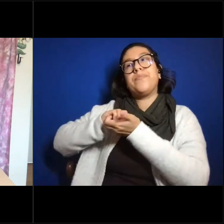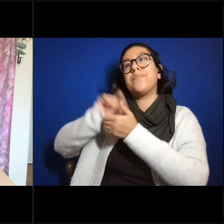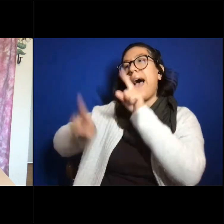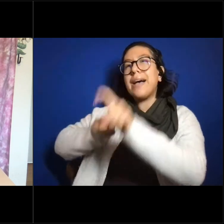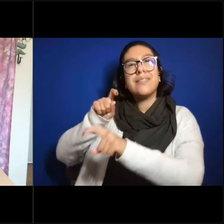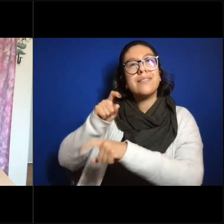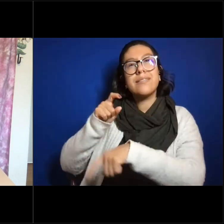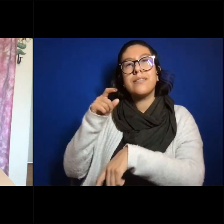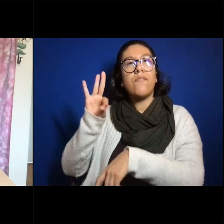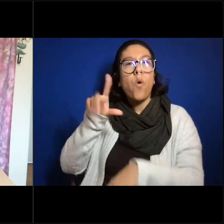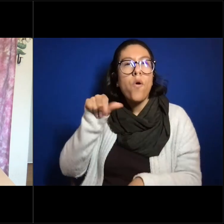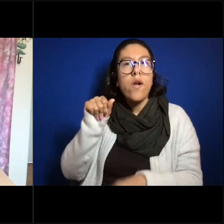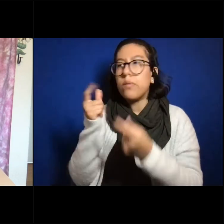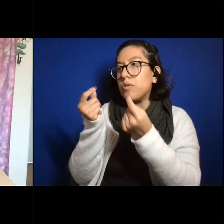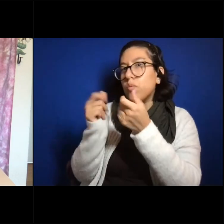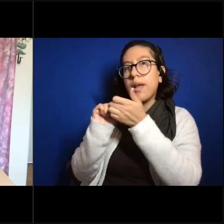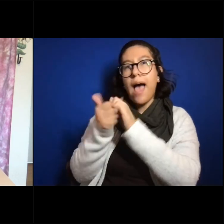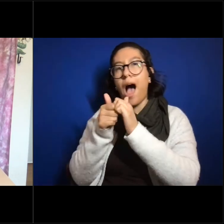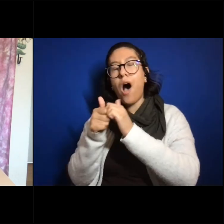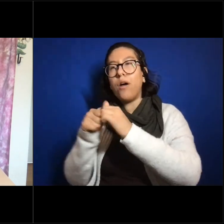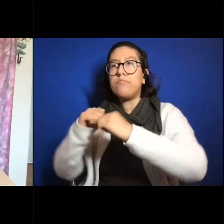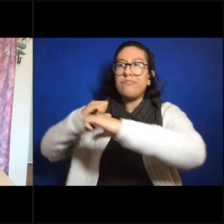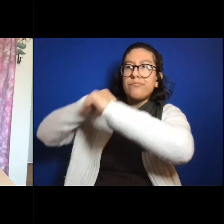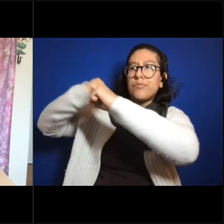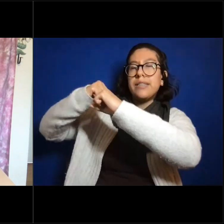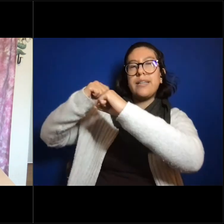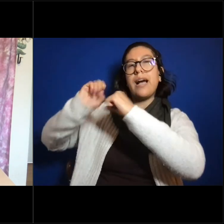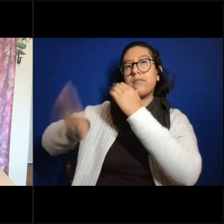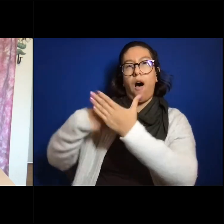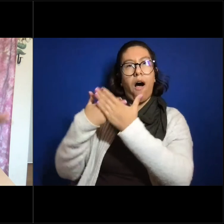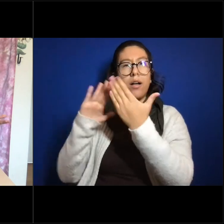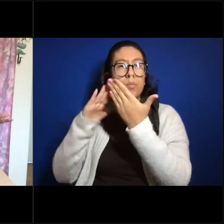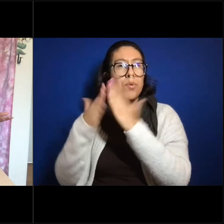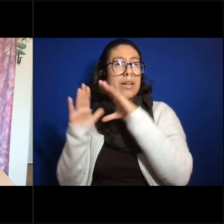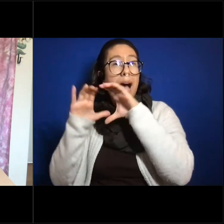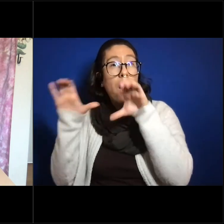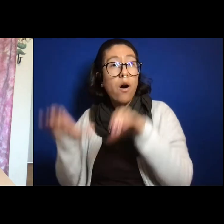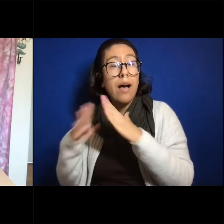And a lot of those short-term fixes involve things like pumping water out.